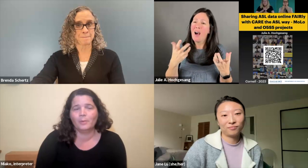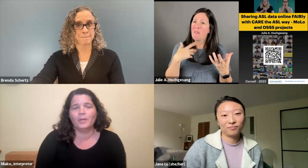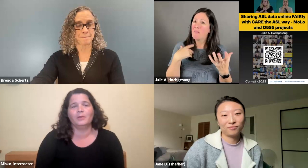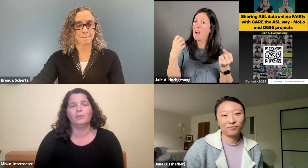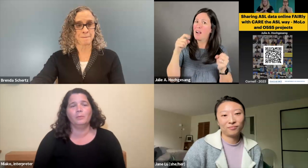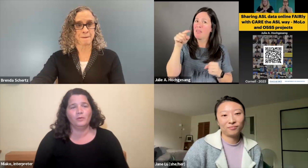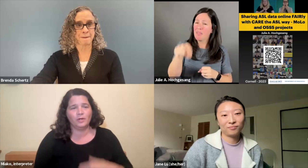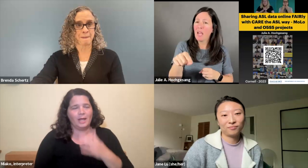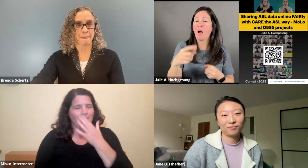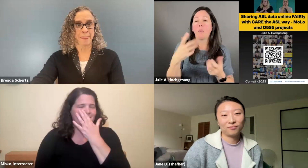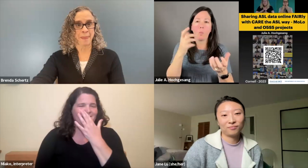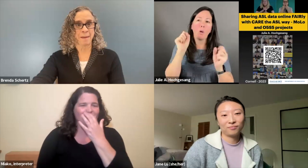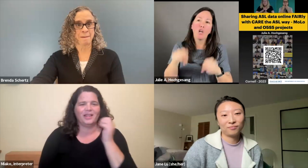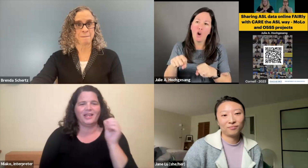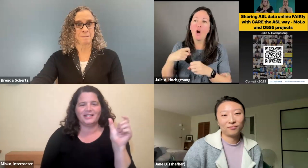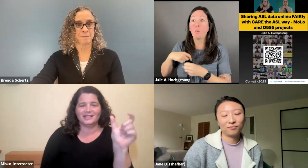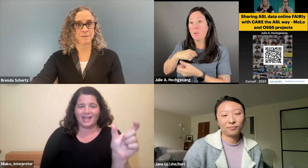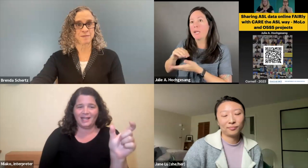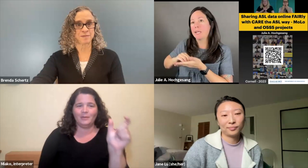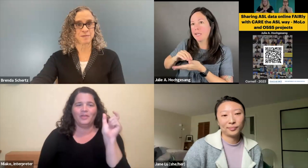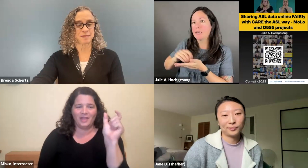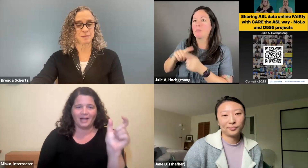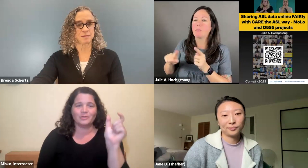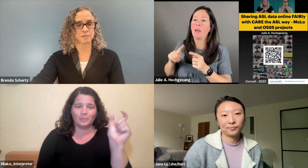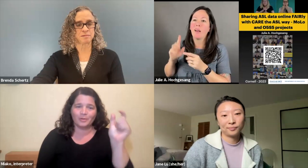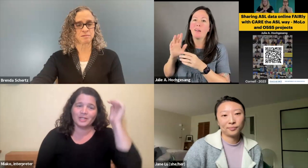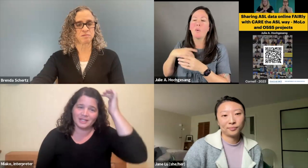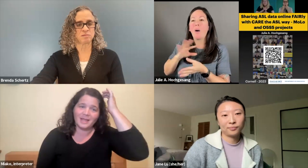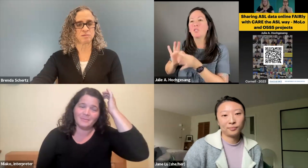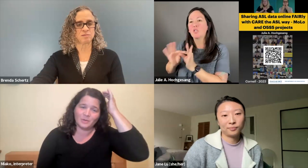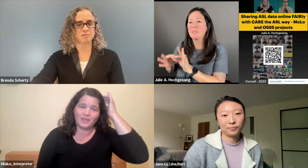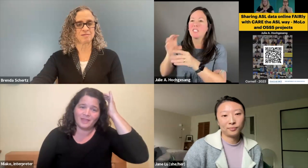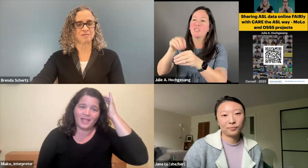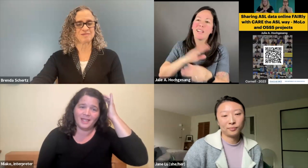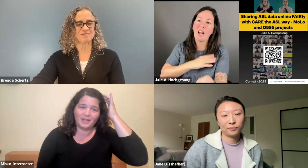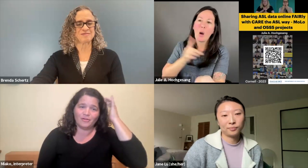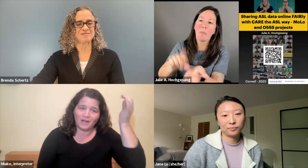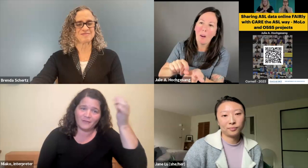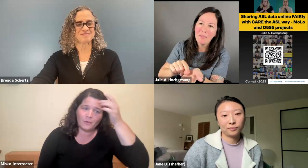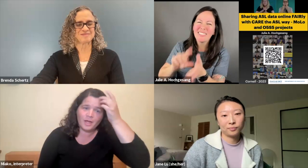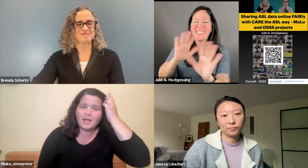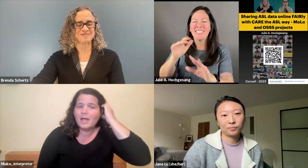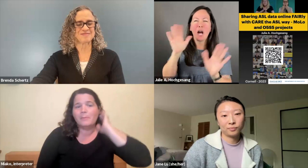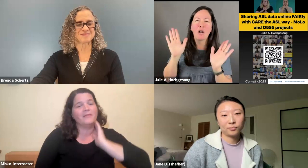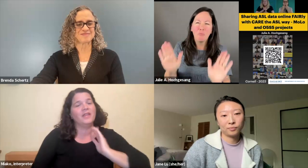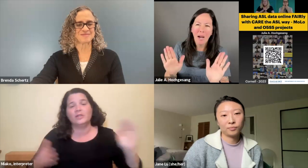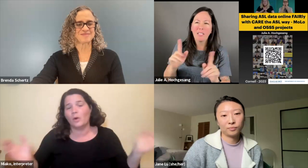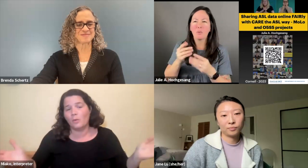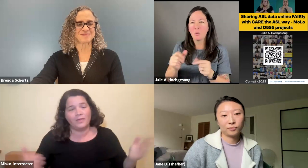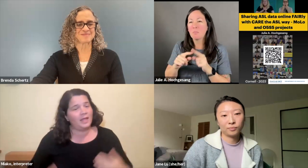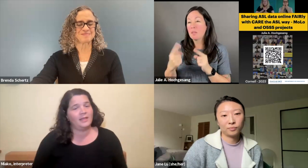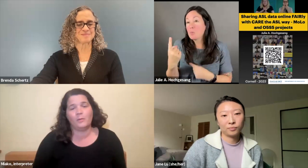we can remove your name as I said we like to cite it with the actual person's name so that they get credit for it but if they don't want that and they want a